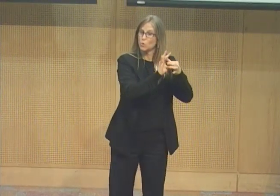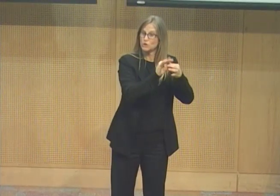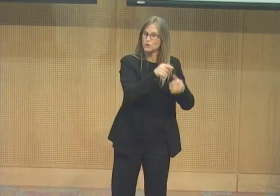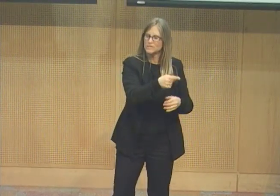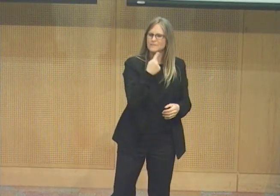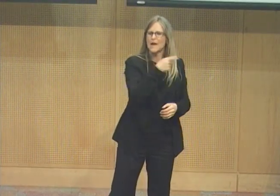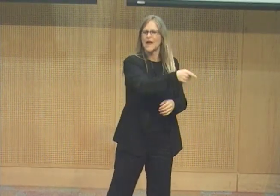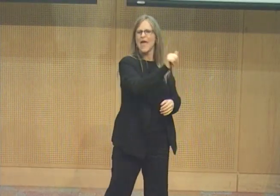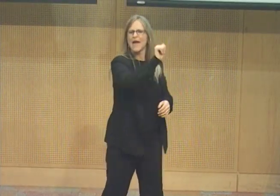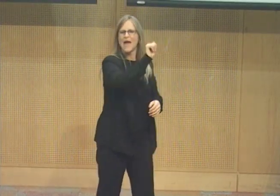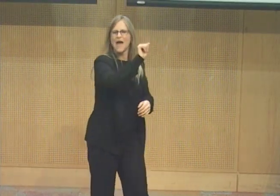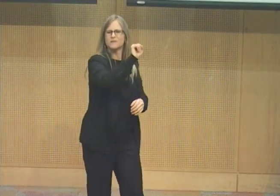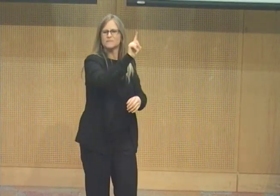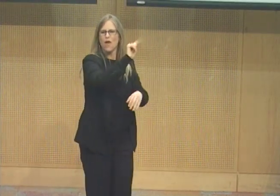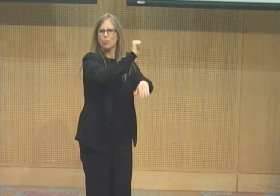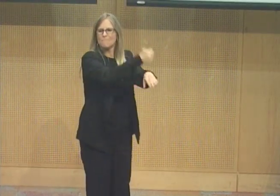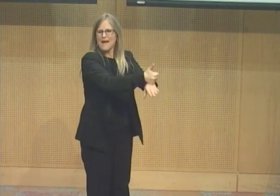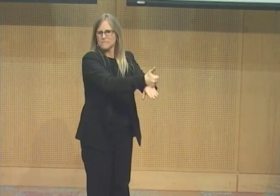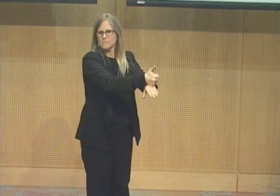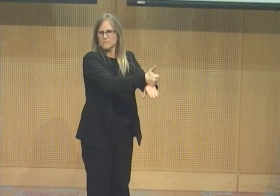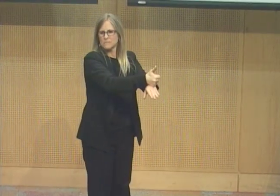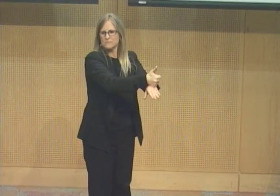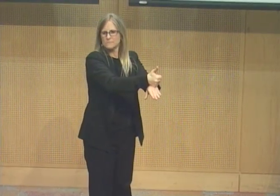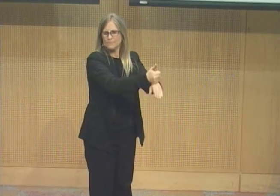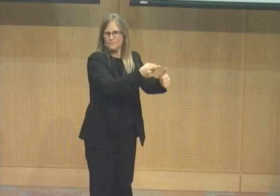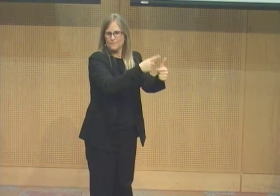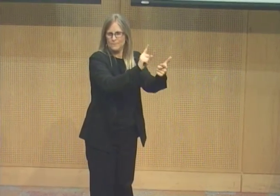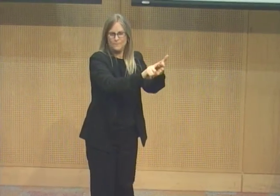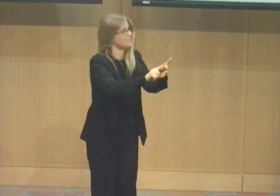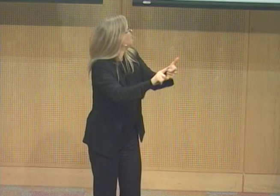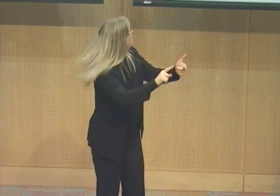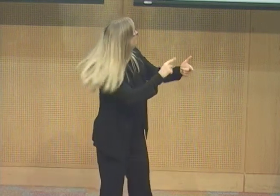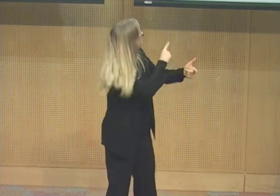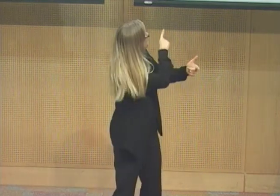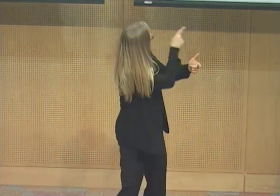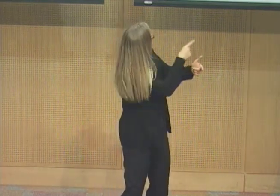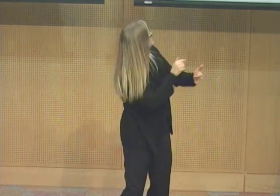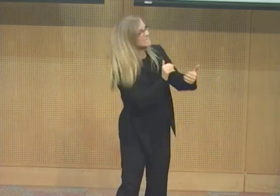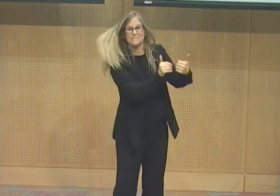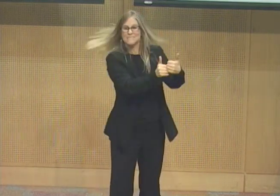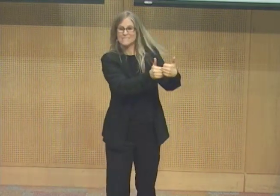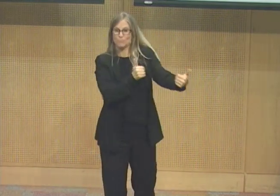as they're identified, the terms "ASL-based,"